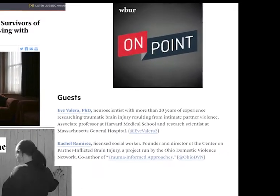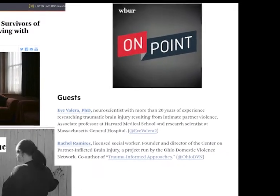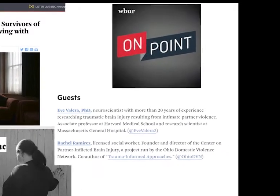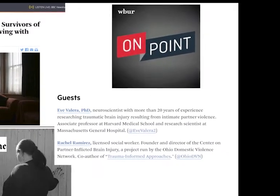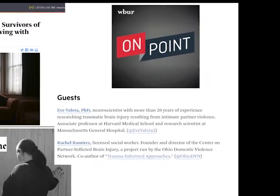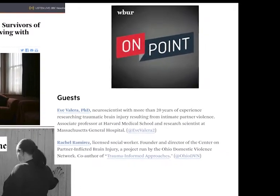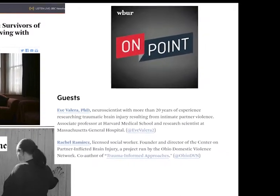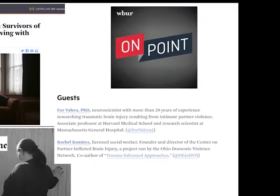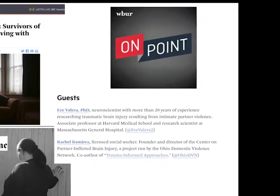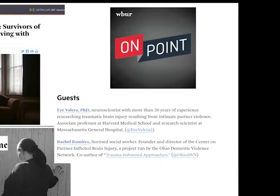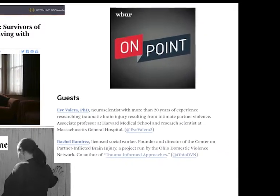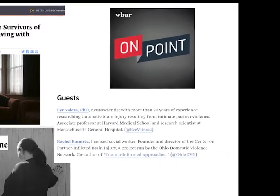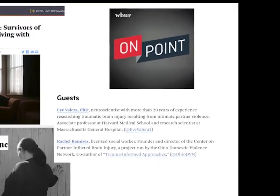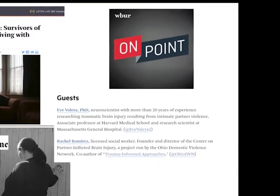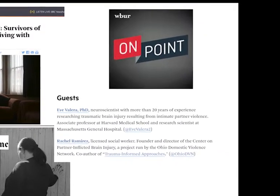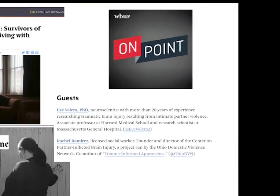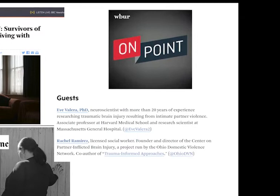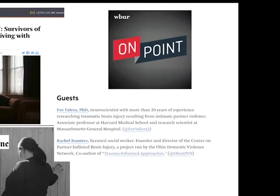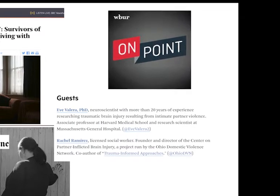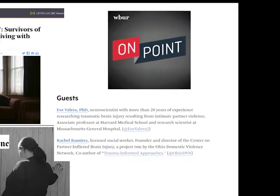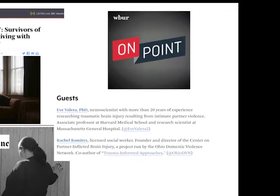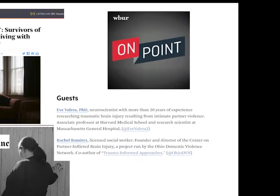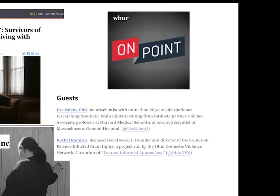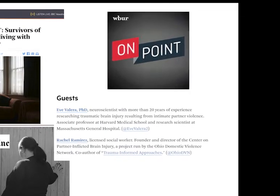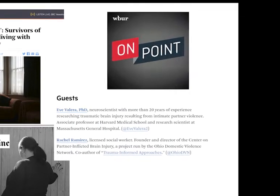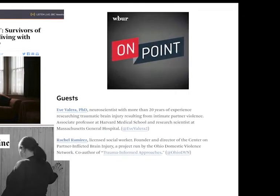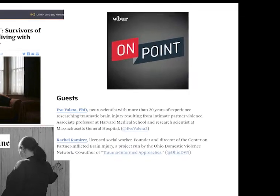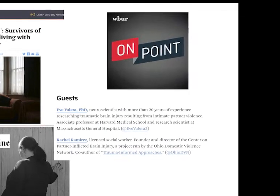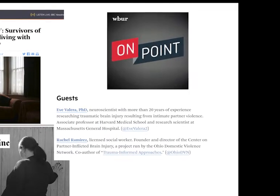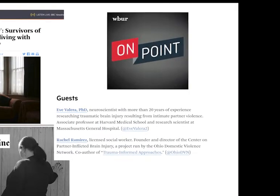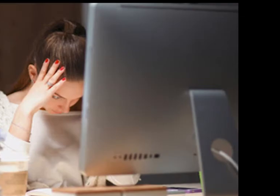including stories in The New York Times and on National Public Radio,